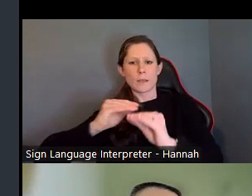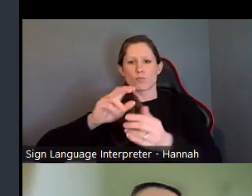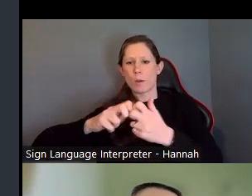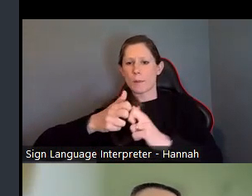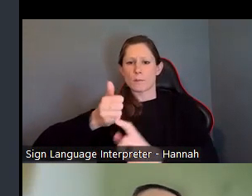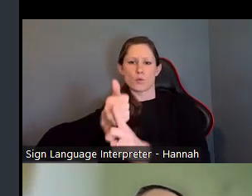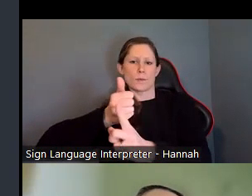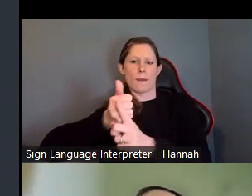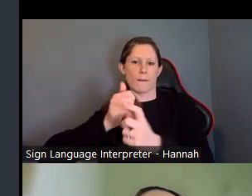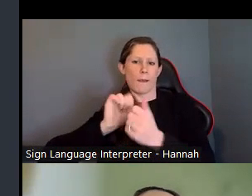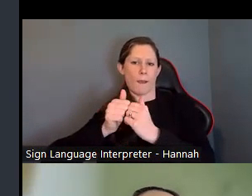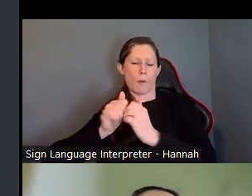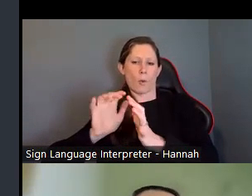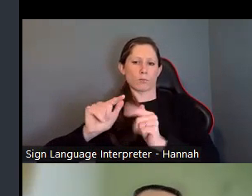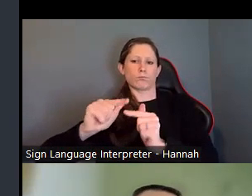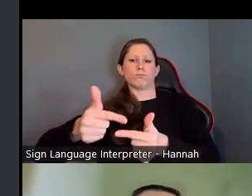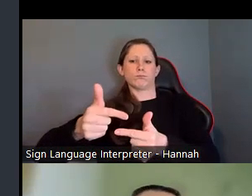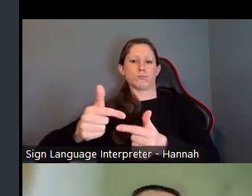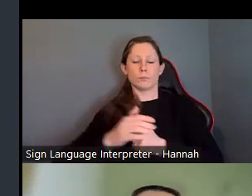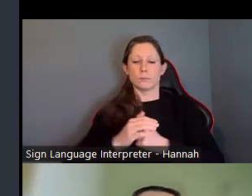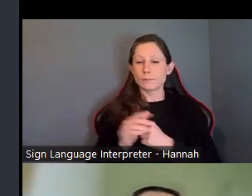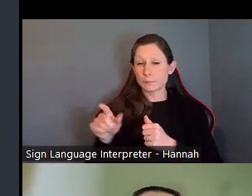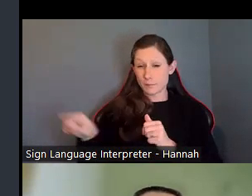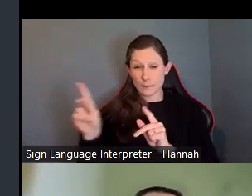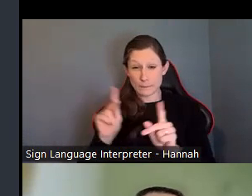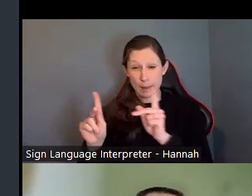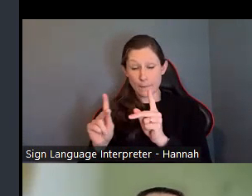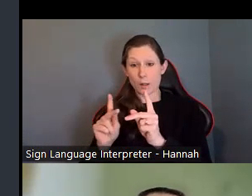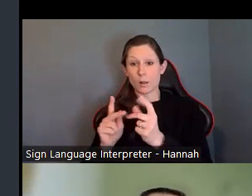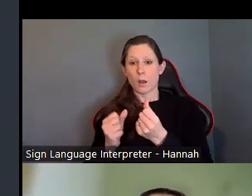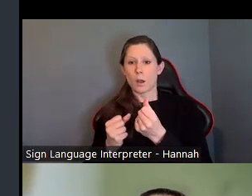These are the people who are standing just behind the shoulders of those